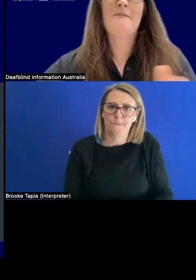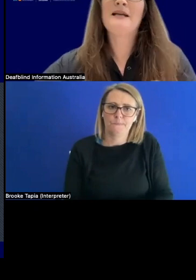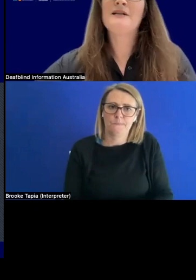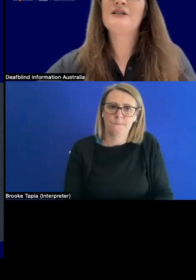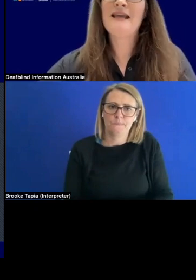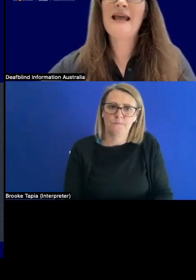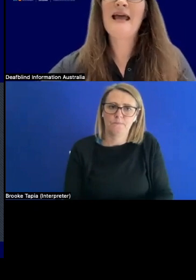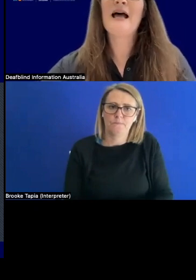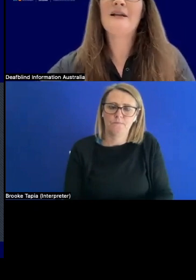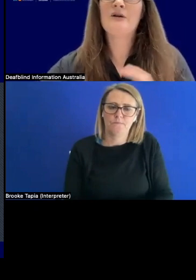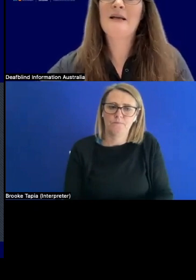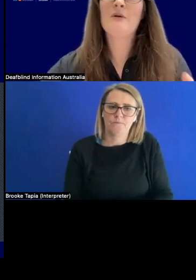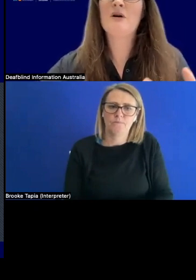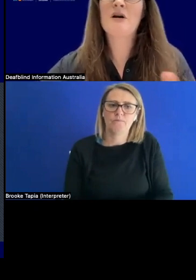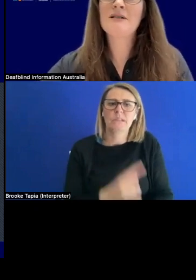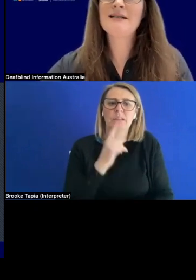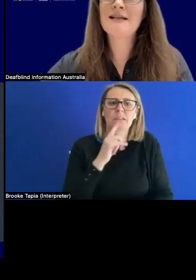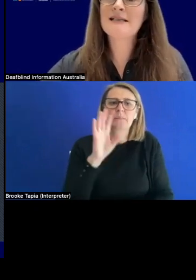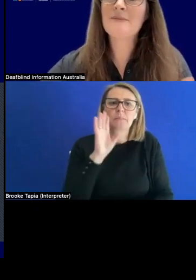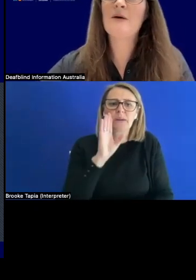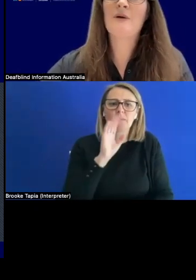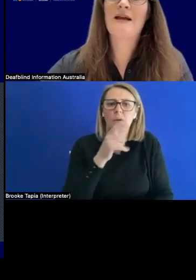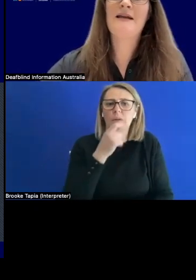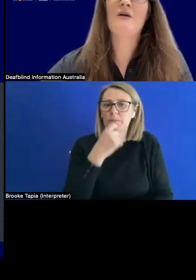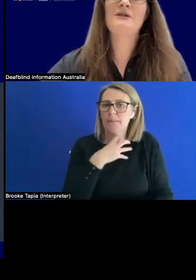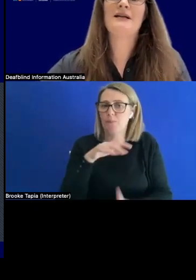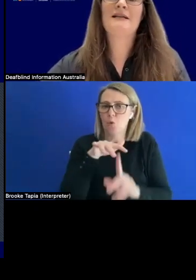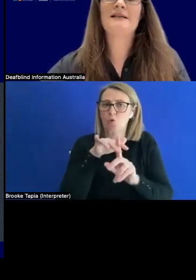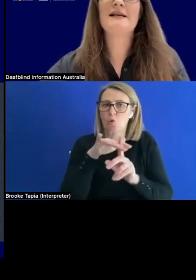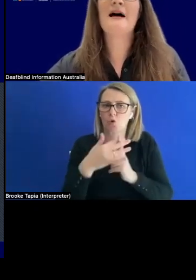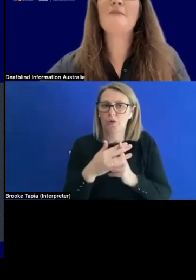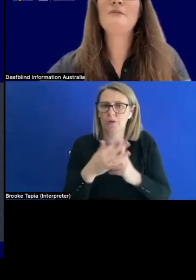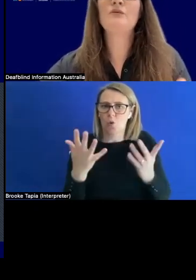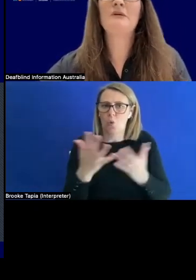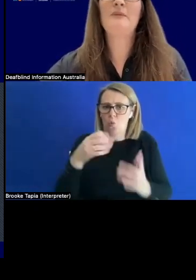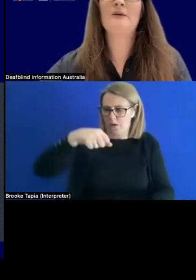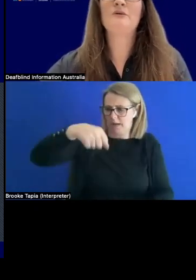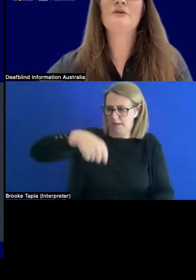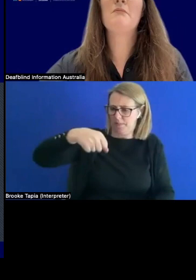I mentioned there a little bit more context about where the object has come would build